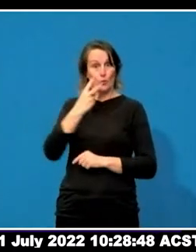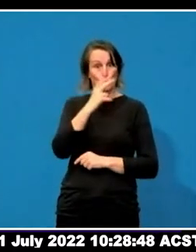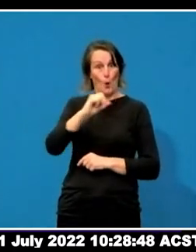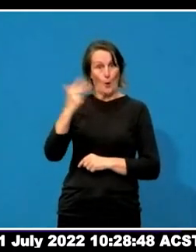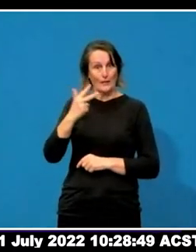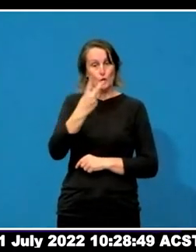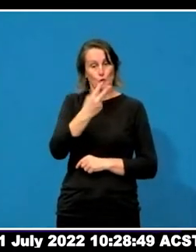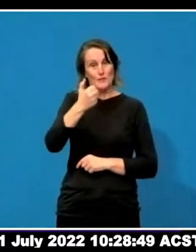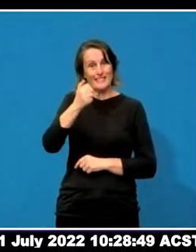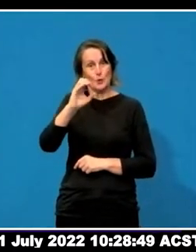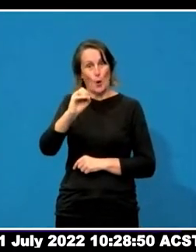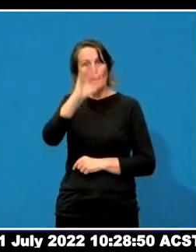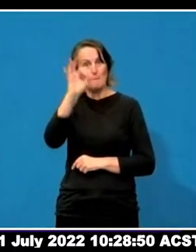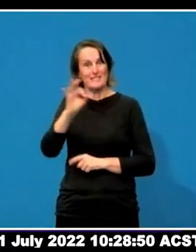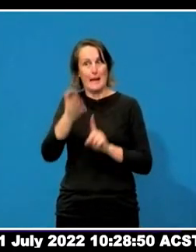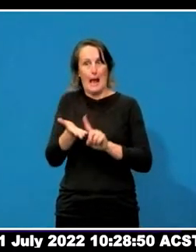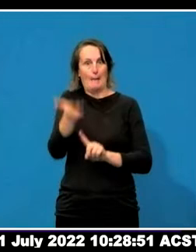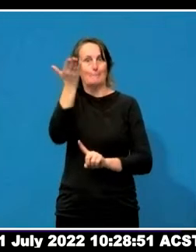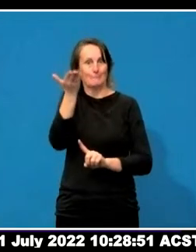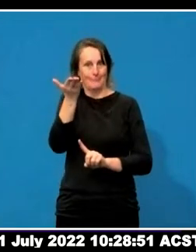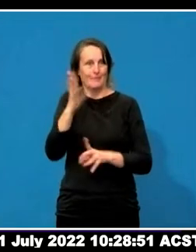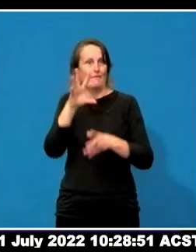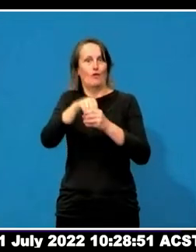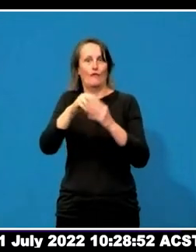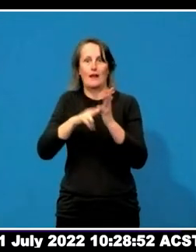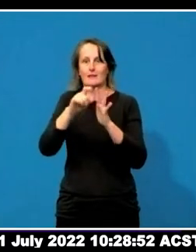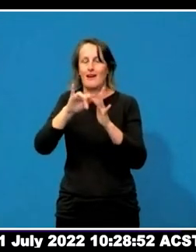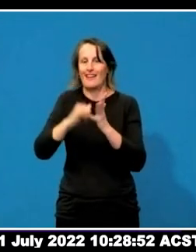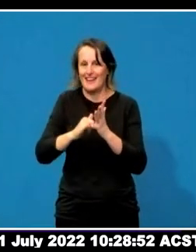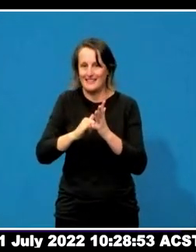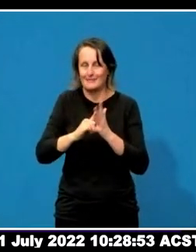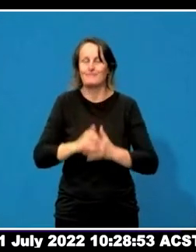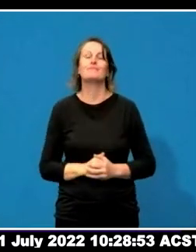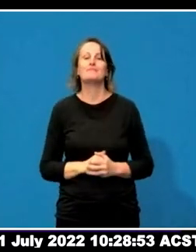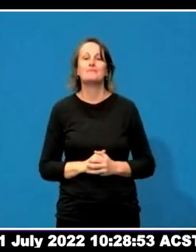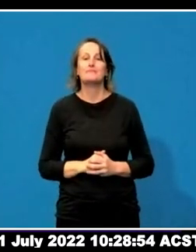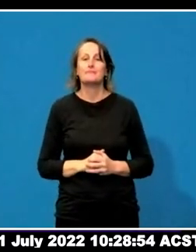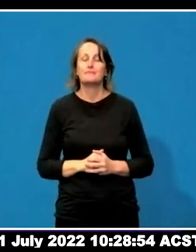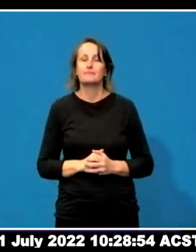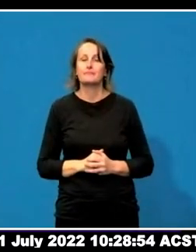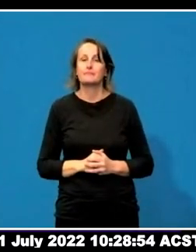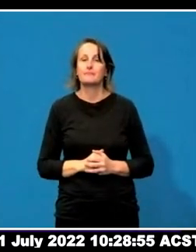In the same month, according to the NDIA, 8,000 NDIS participants lived in remote or